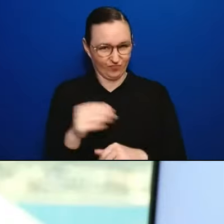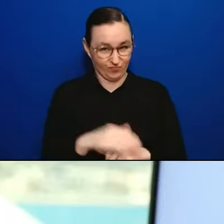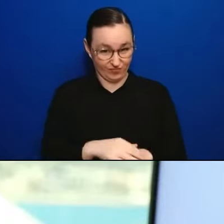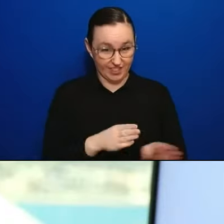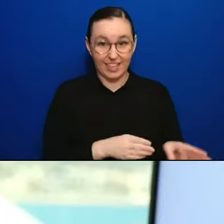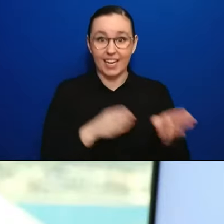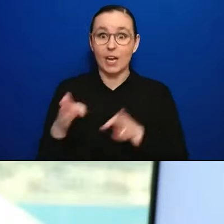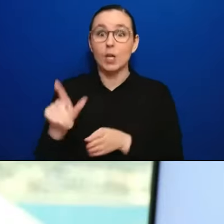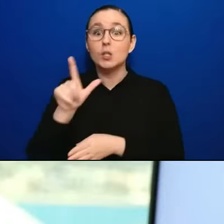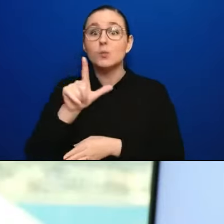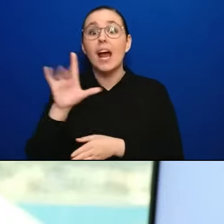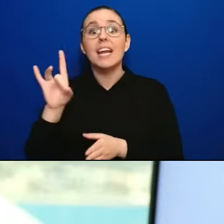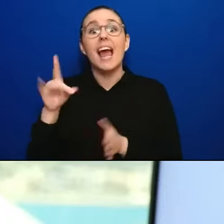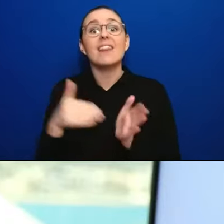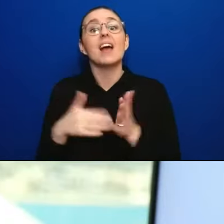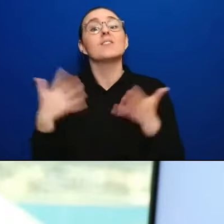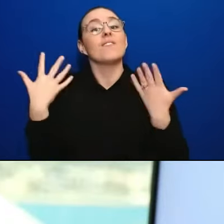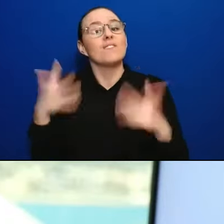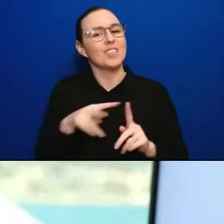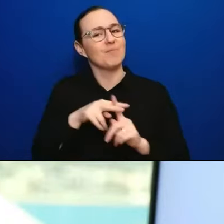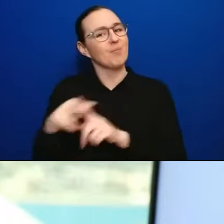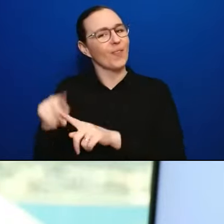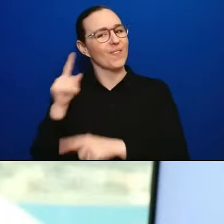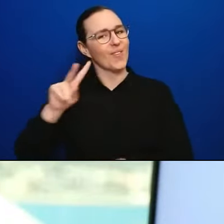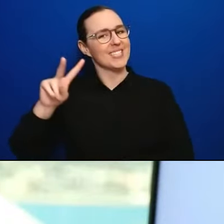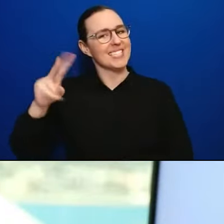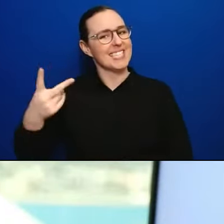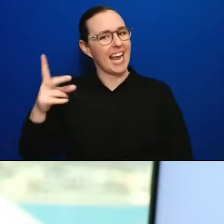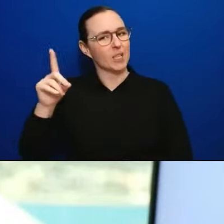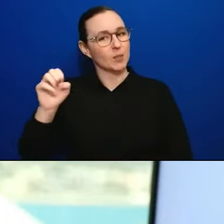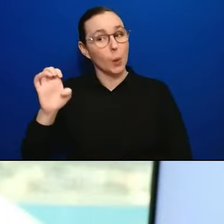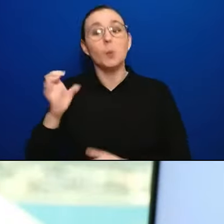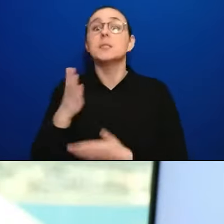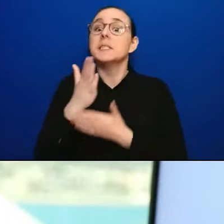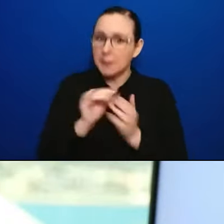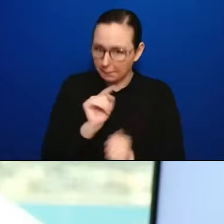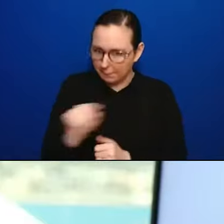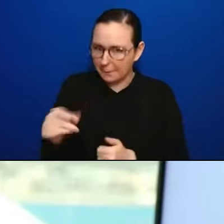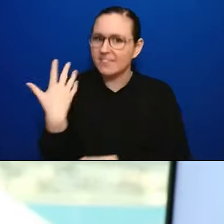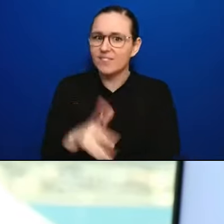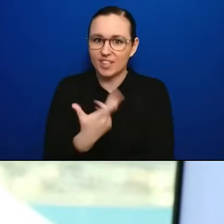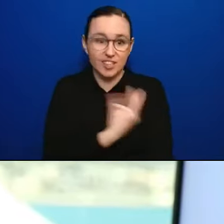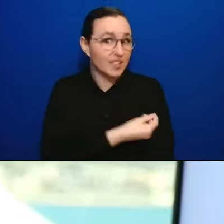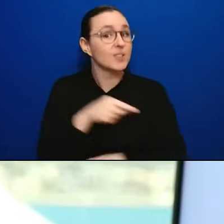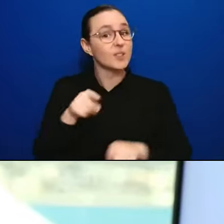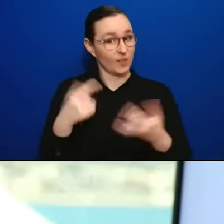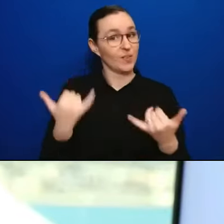182,958 an additional 12,300 with second doses and 28,000